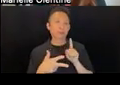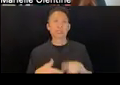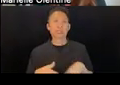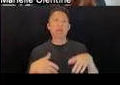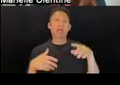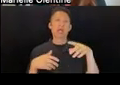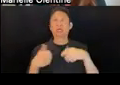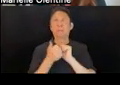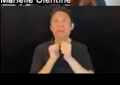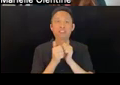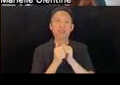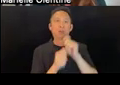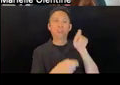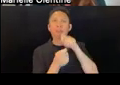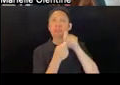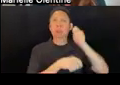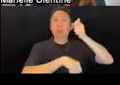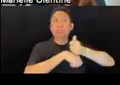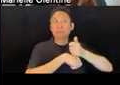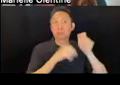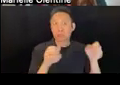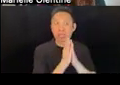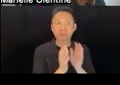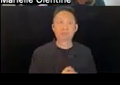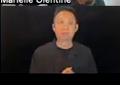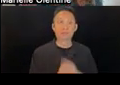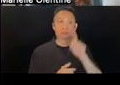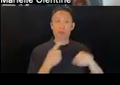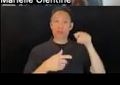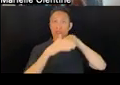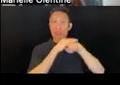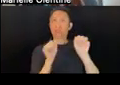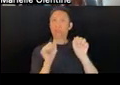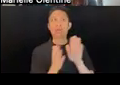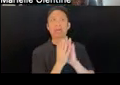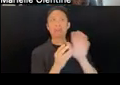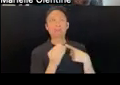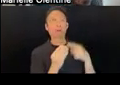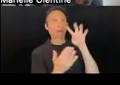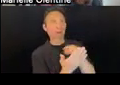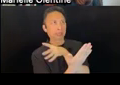an honest to god mistake that did a lot for them and their film.